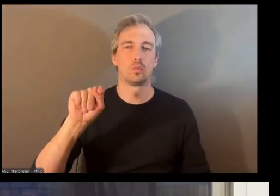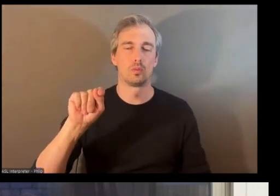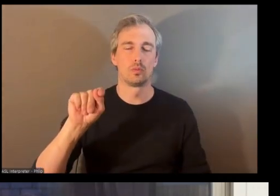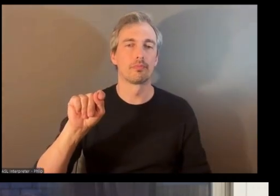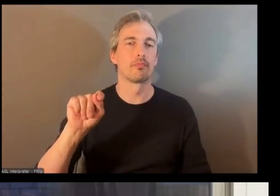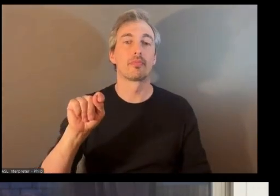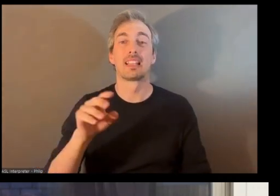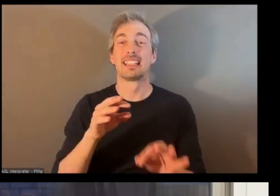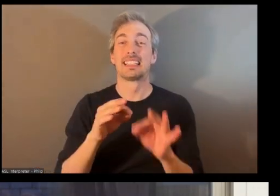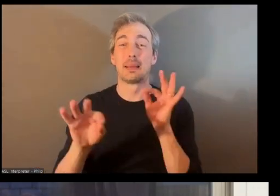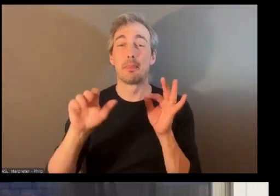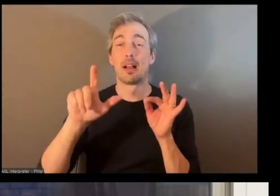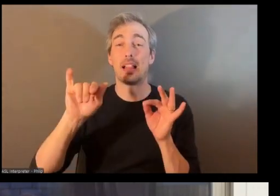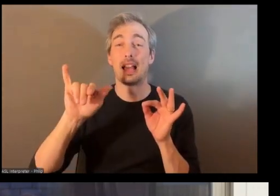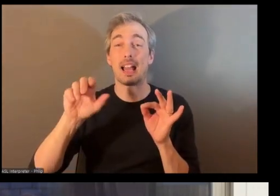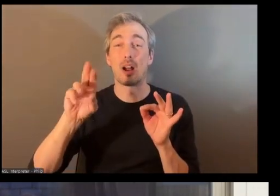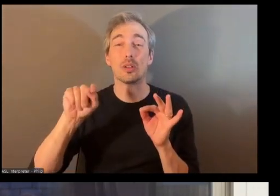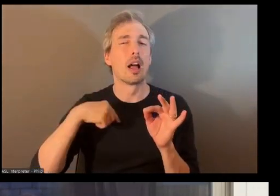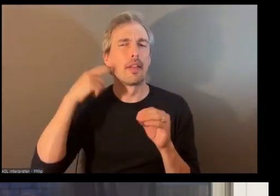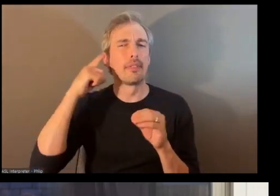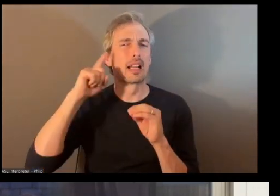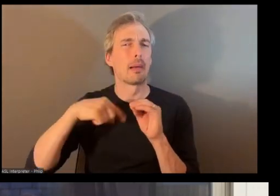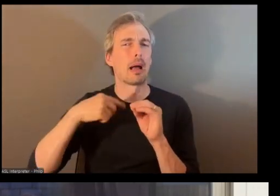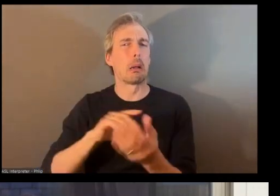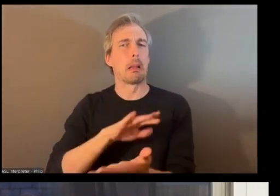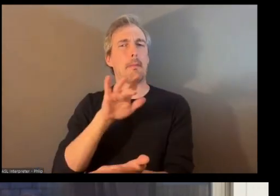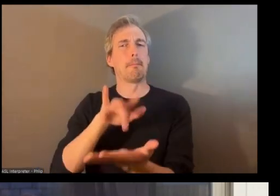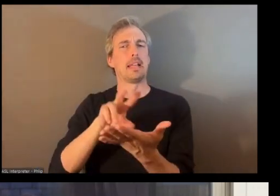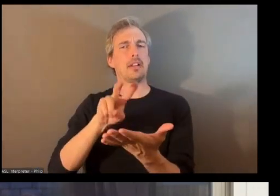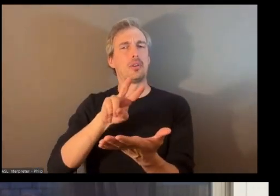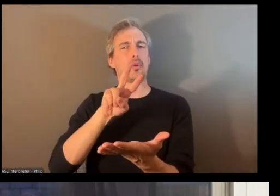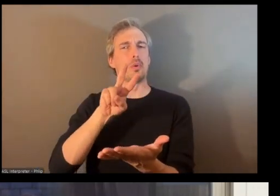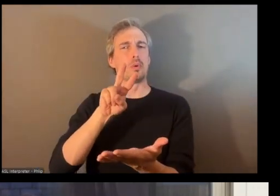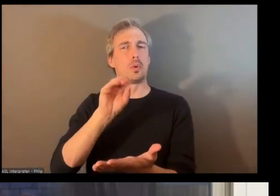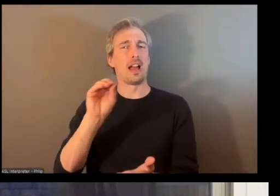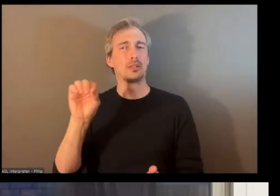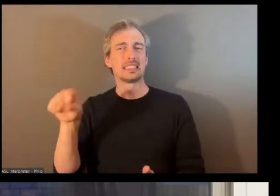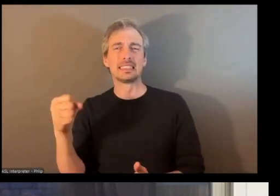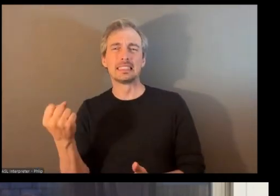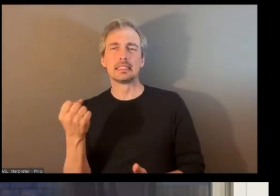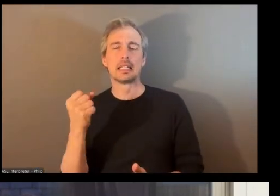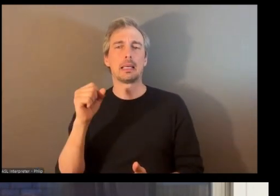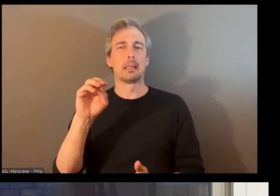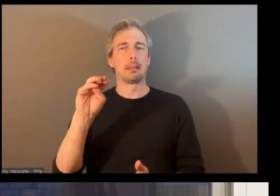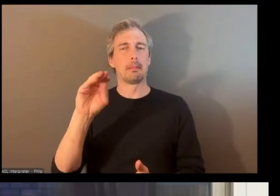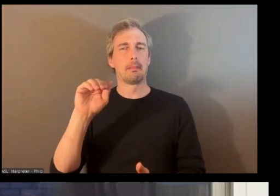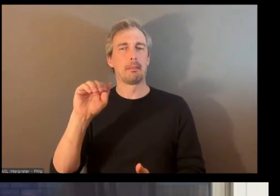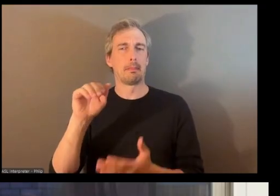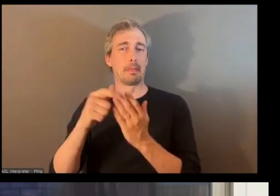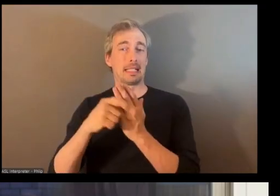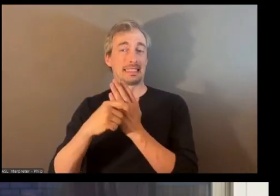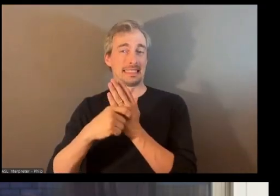magazines. Where... And mid-2000s, because I don't remember when I bought a printed magazine, the last time.